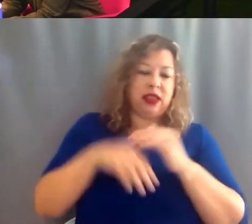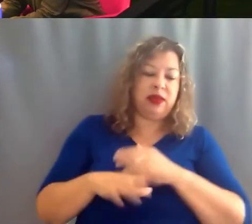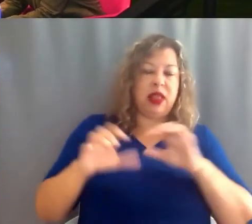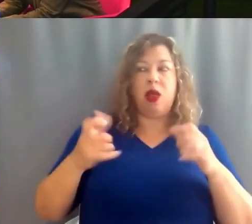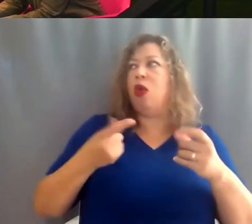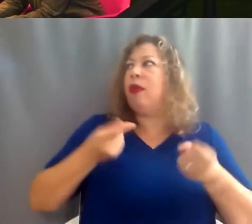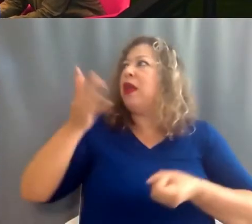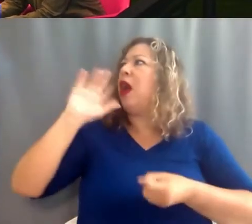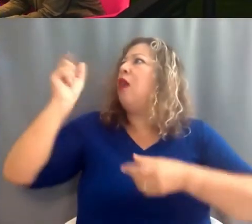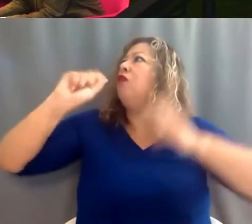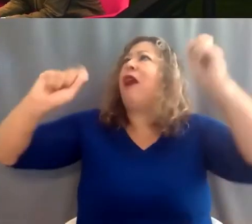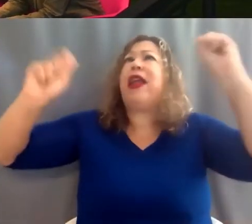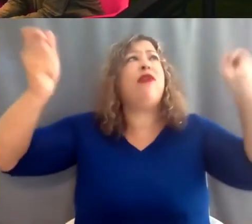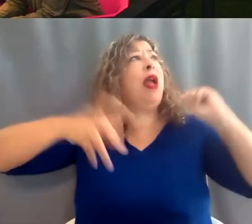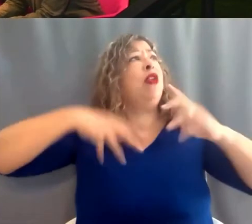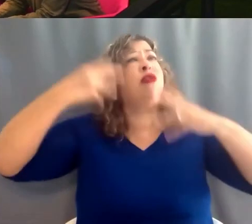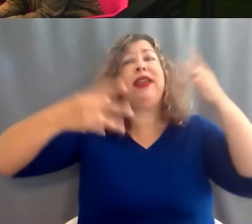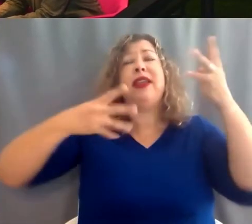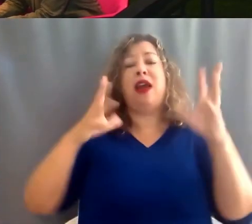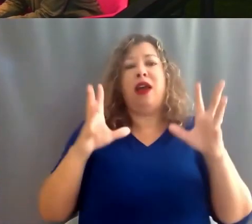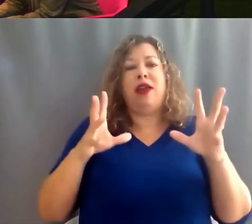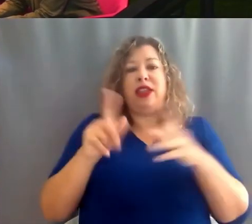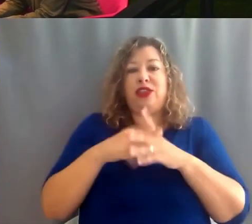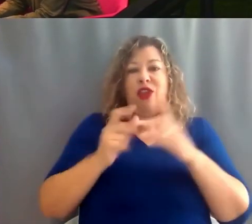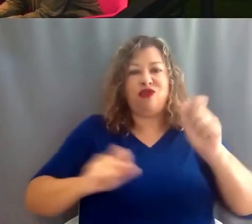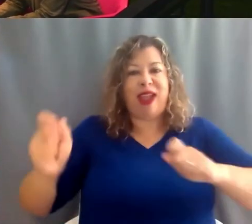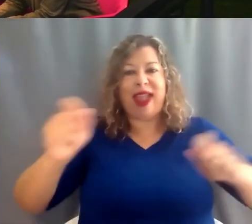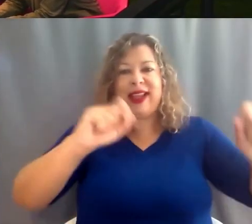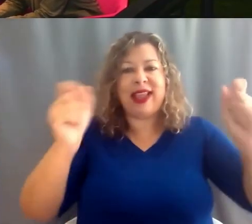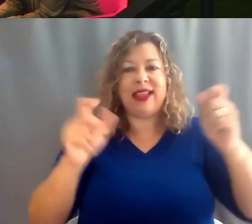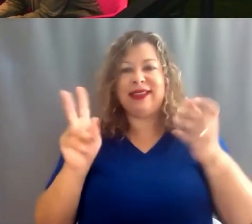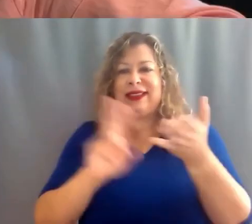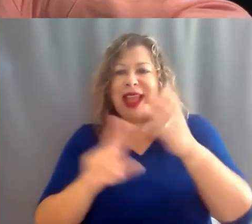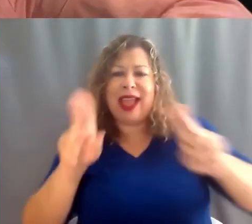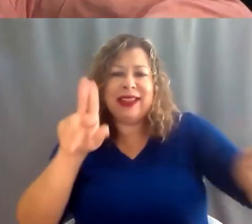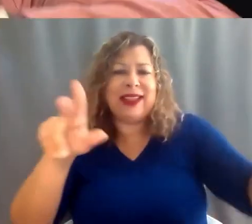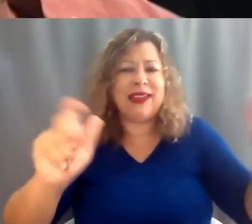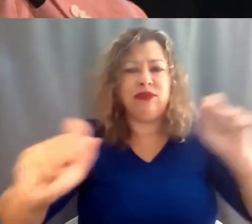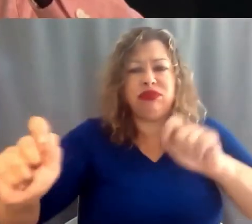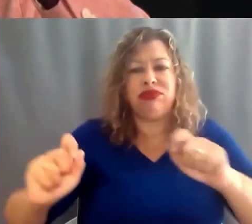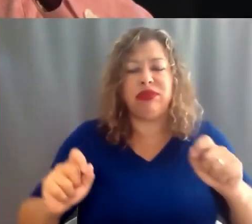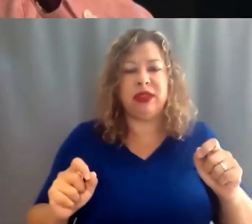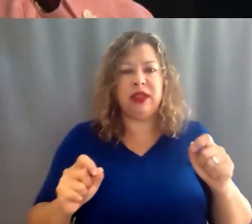This is crazy. And they start writing and tagging up, and they're putting things in, and then they leave the classroom,